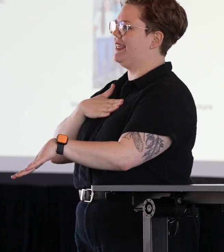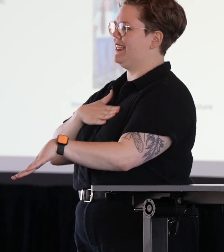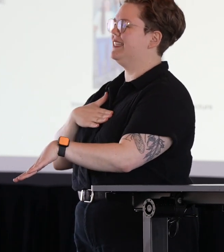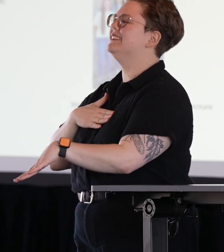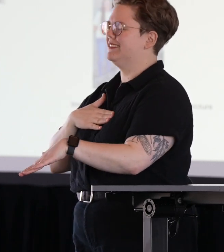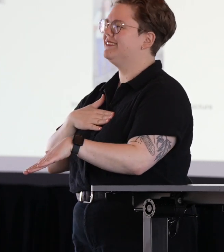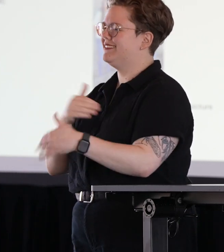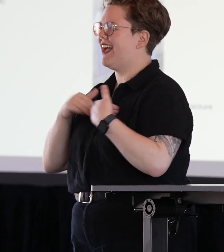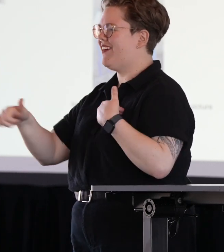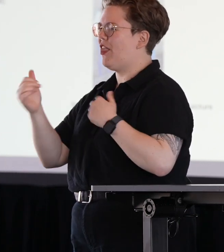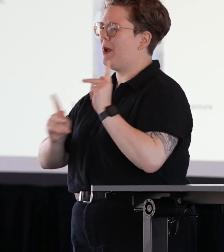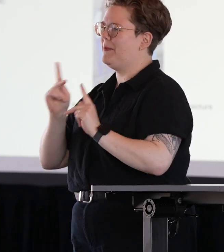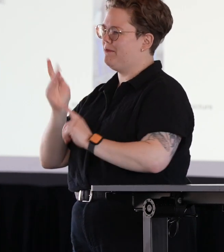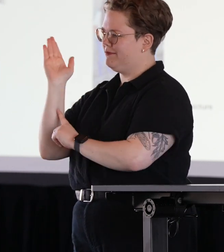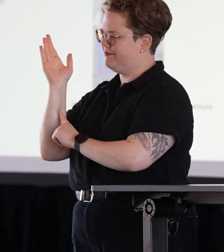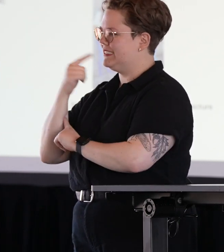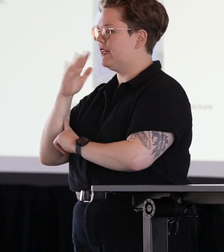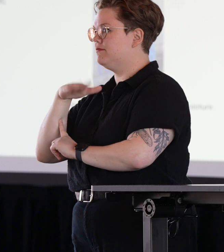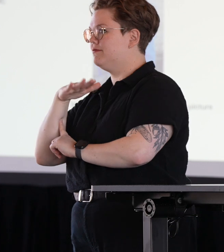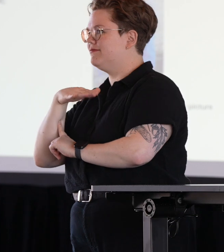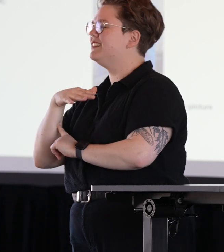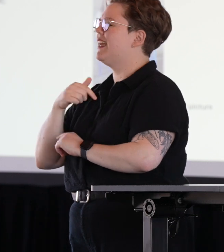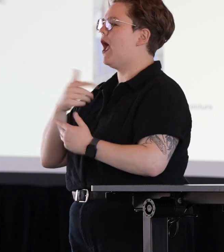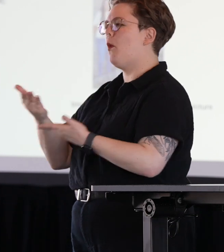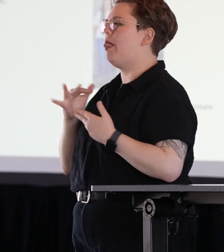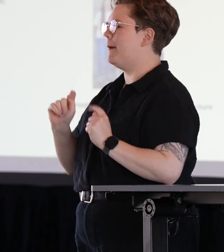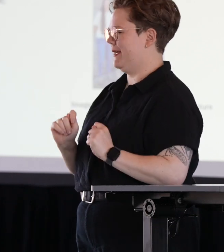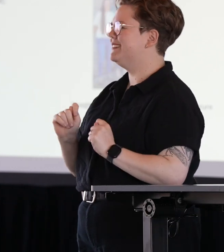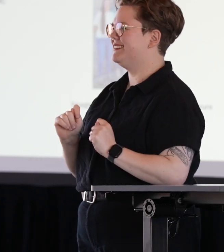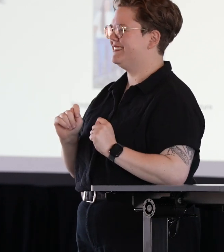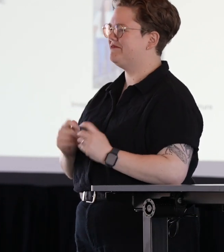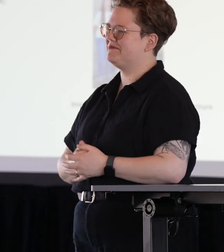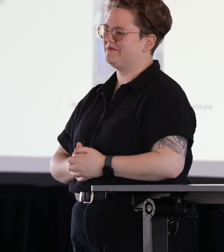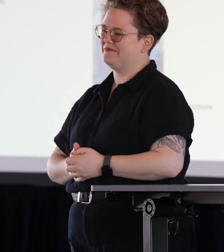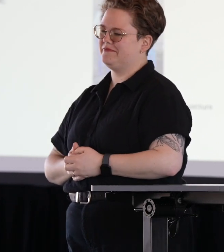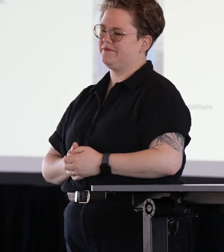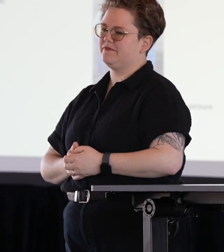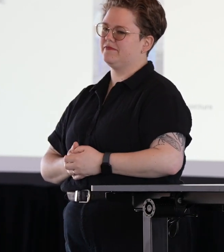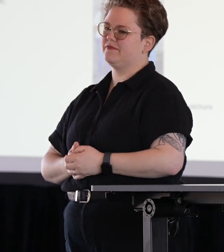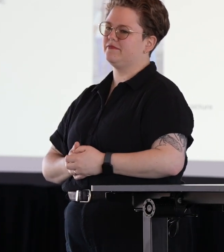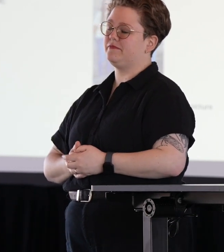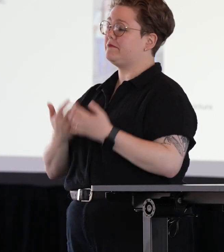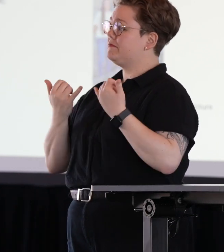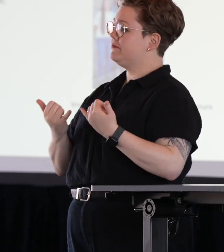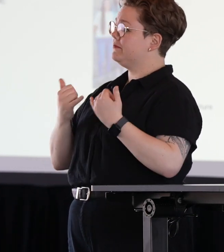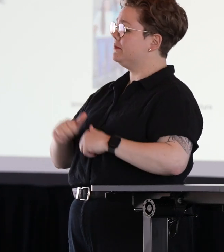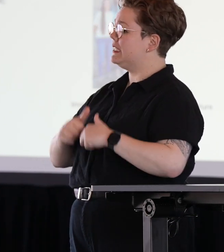before. I welcome it. All right, I'll do my best to keep us on pace. I do currently live, though, in St Louis, so again, I